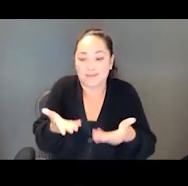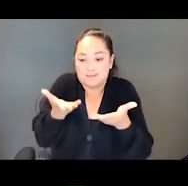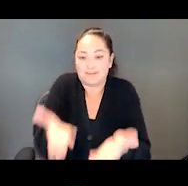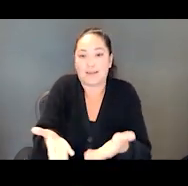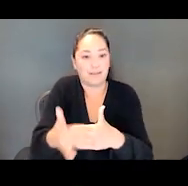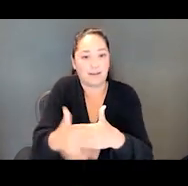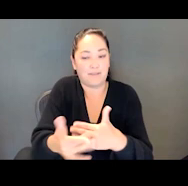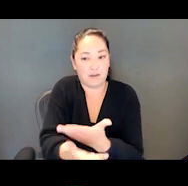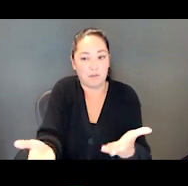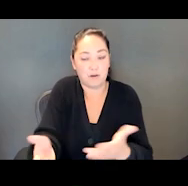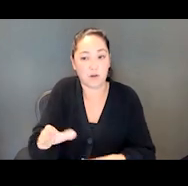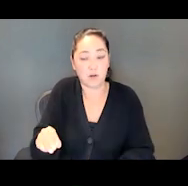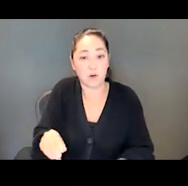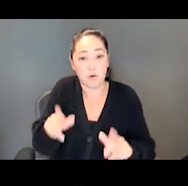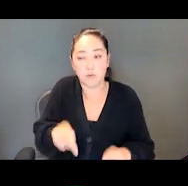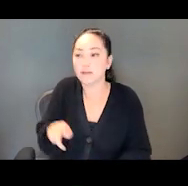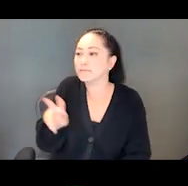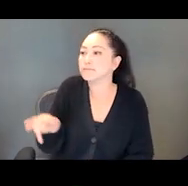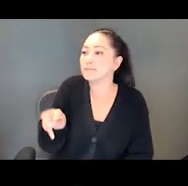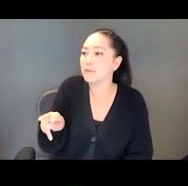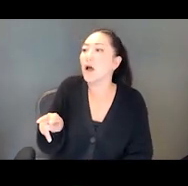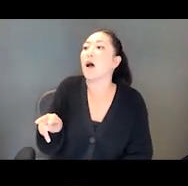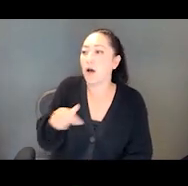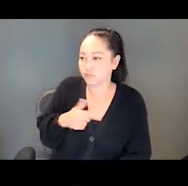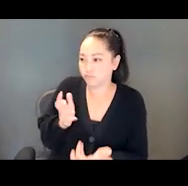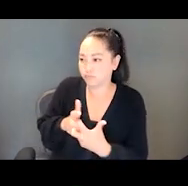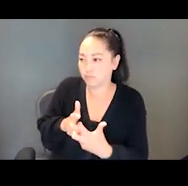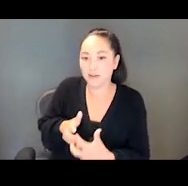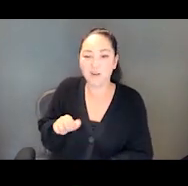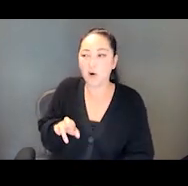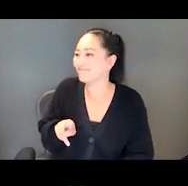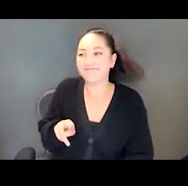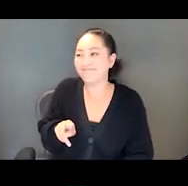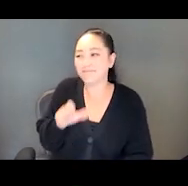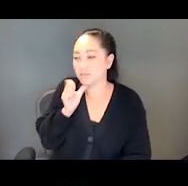actually the importance of providing clear and concise information.